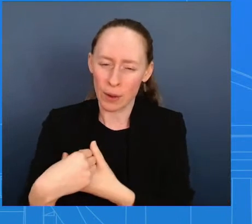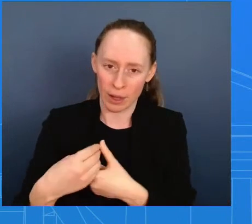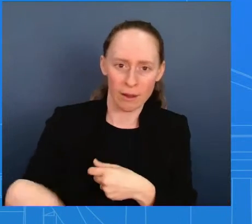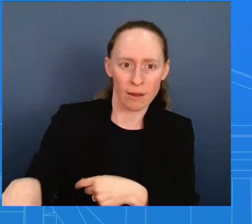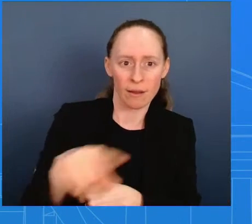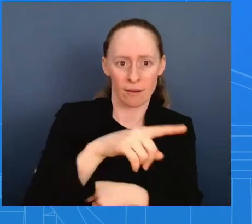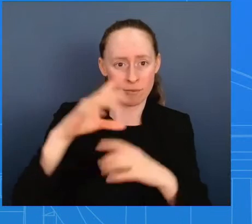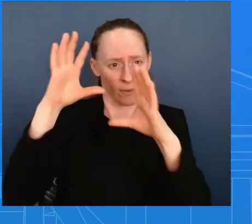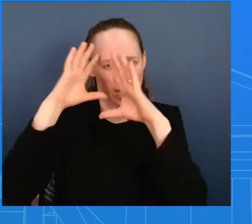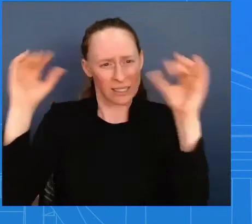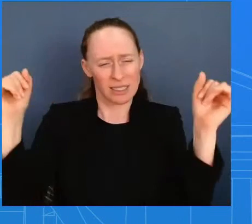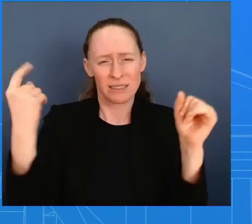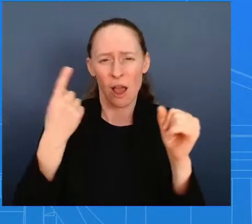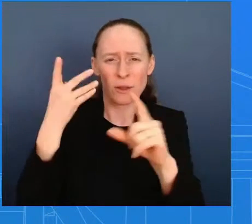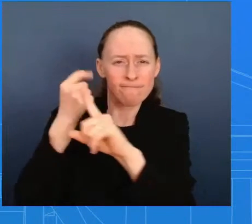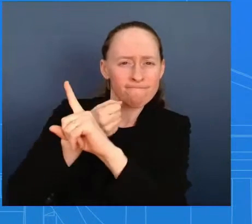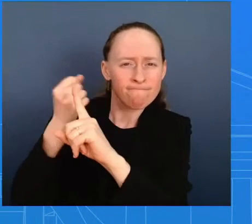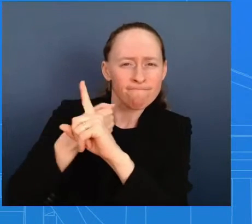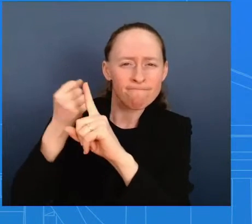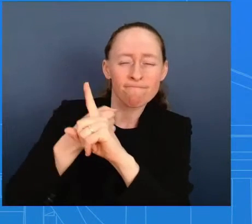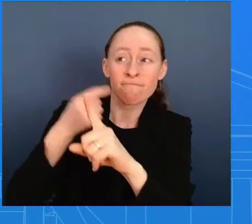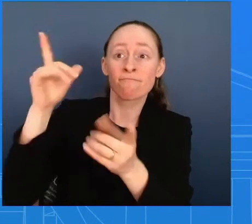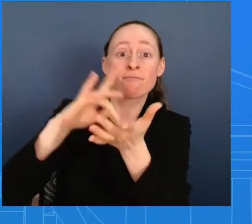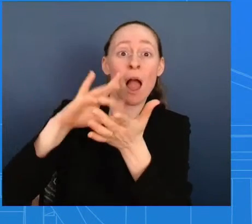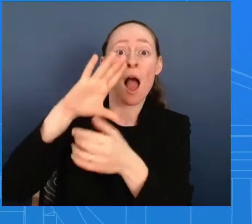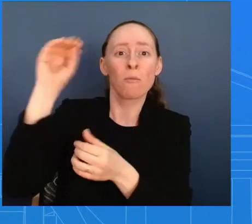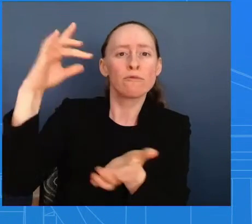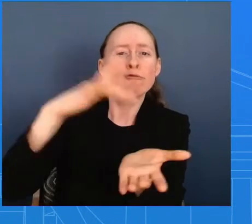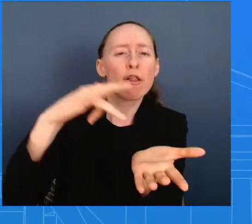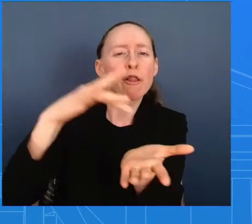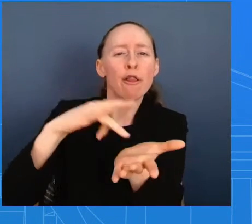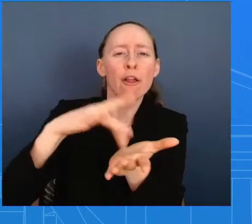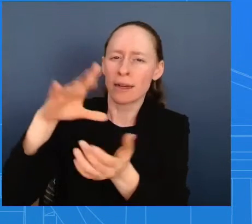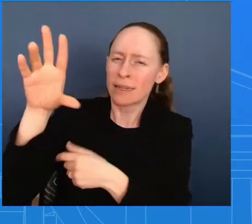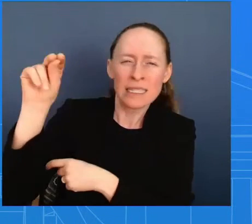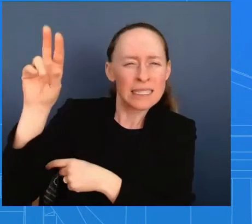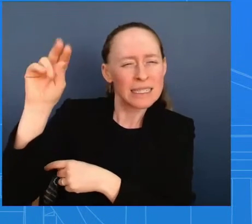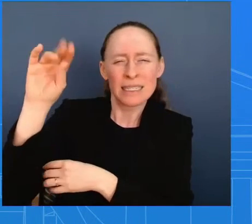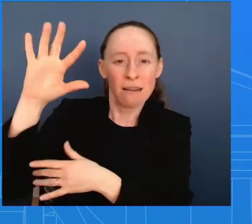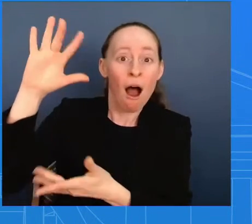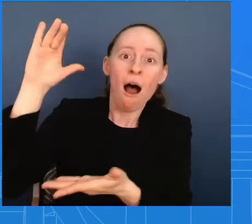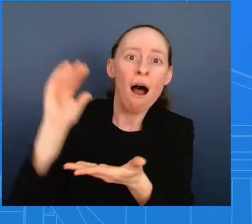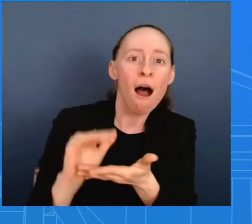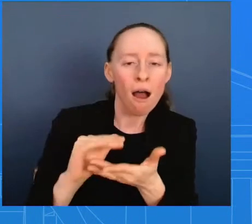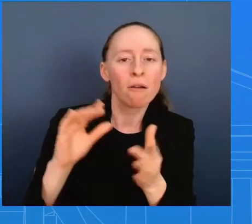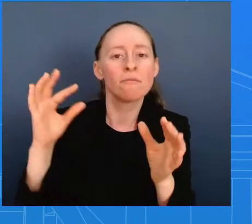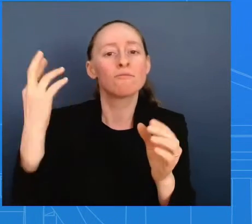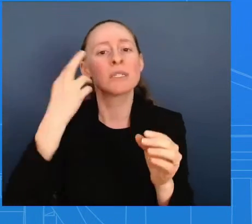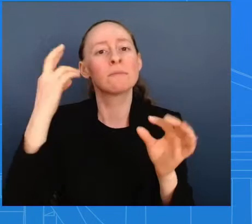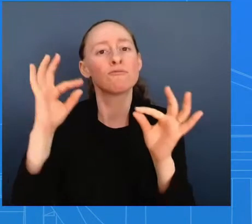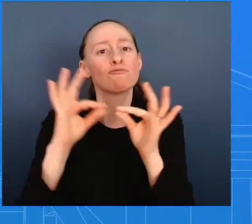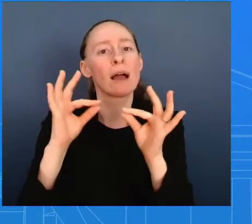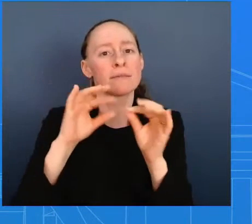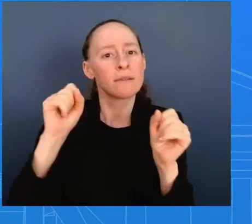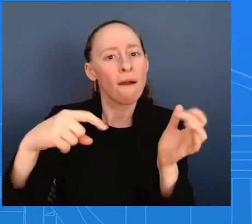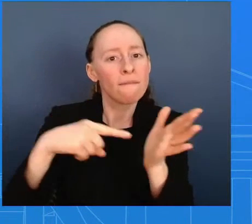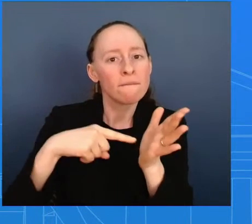that helps communities that you're asking me about. When we're talking about junk fees, that helps communities that you're asking me about.